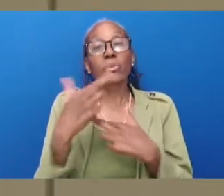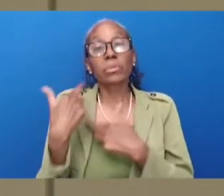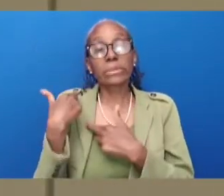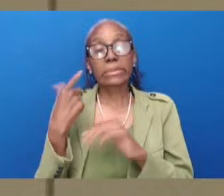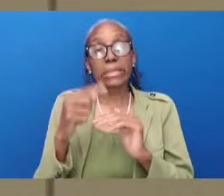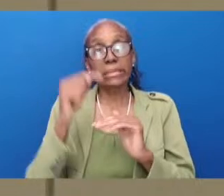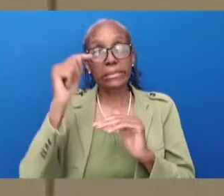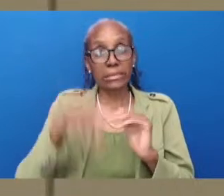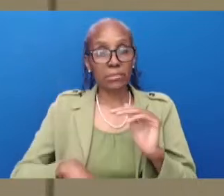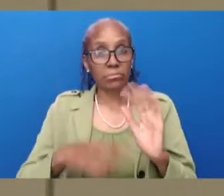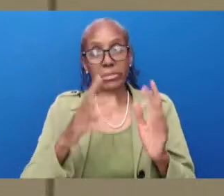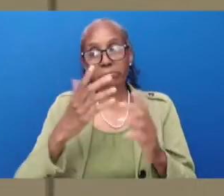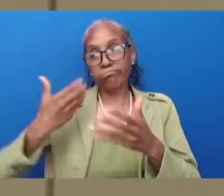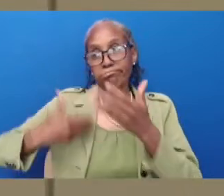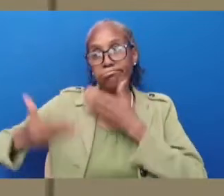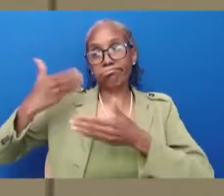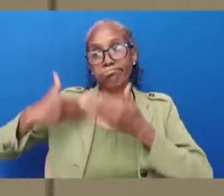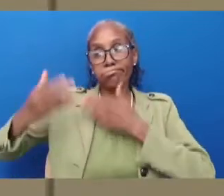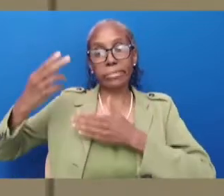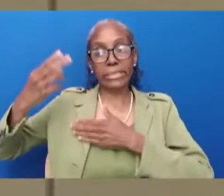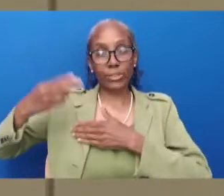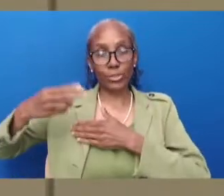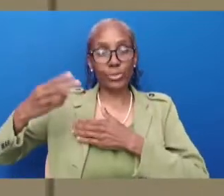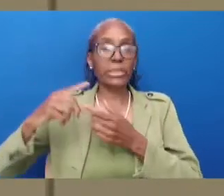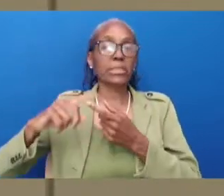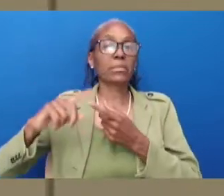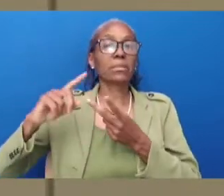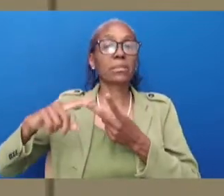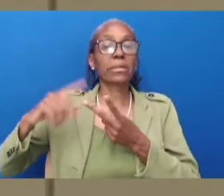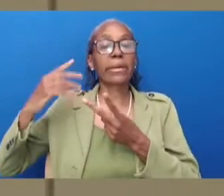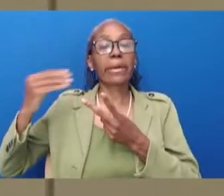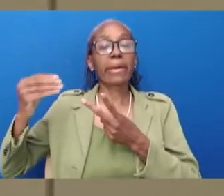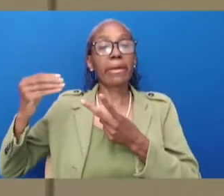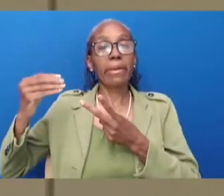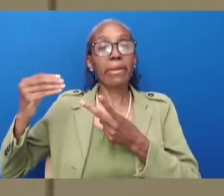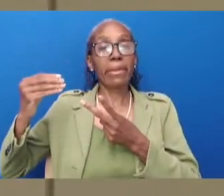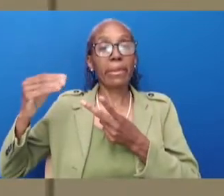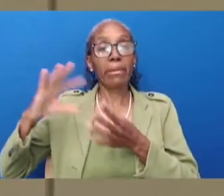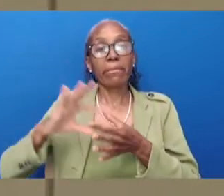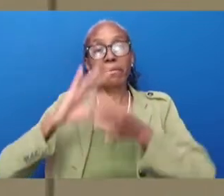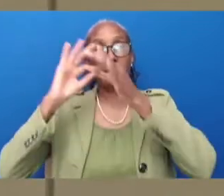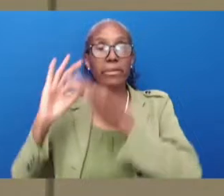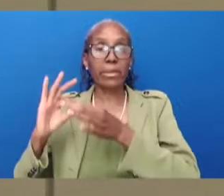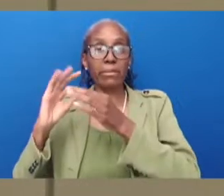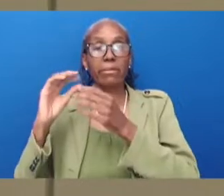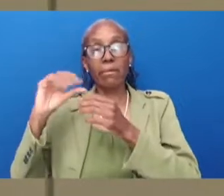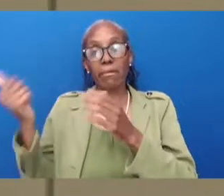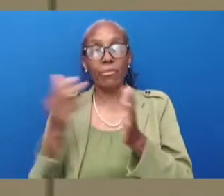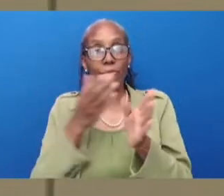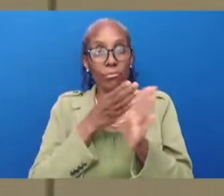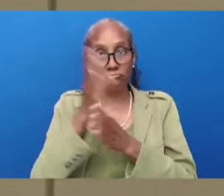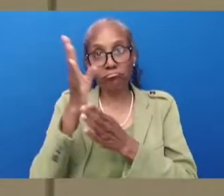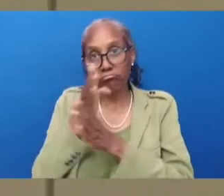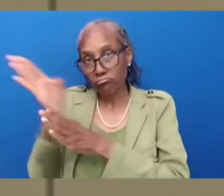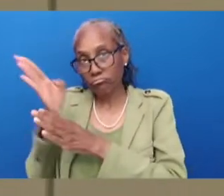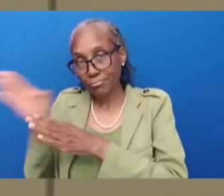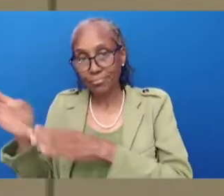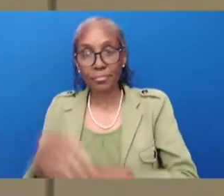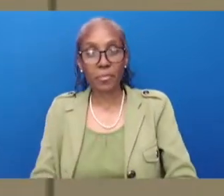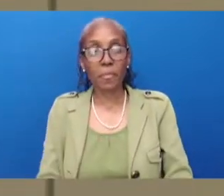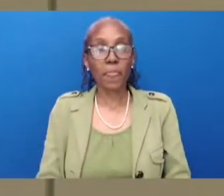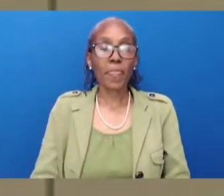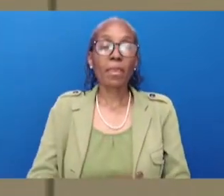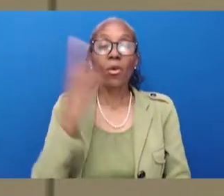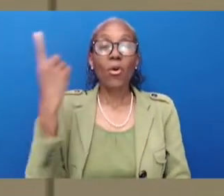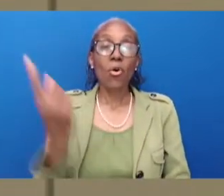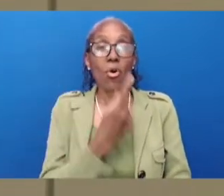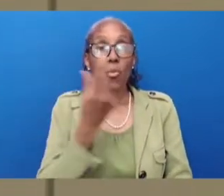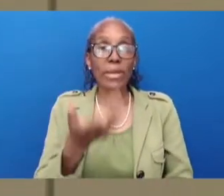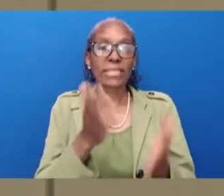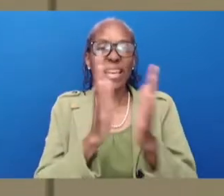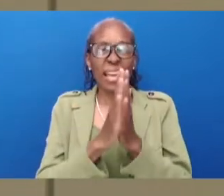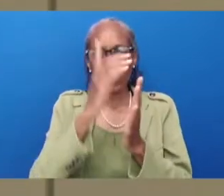CONFINES OF THE COUNTY WITH